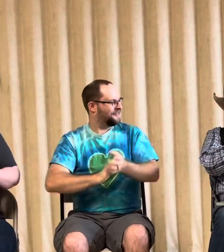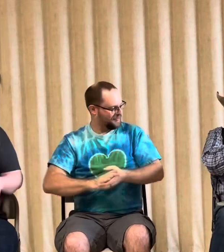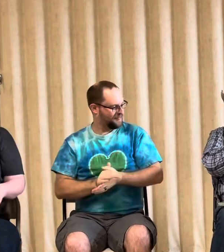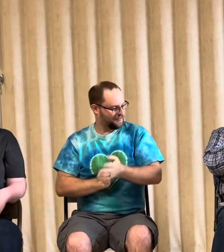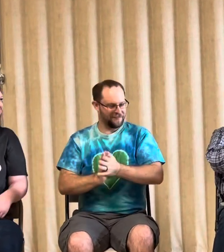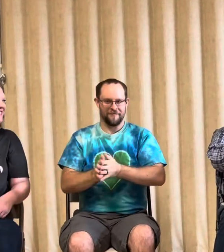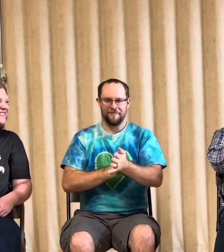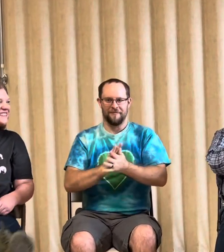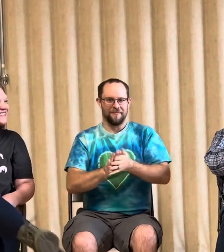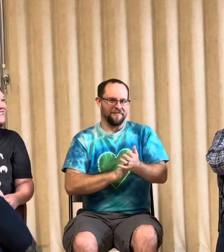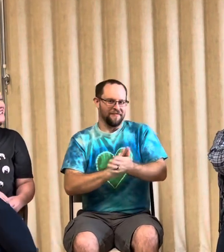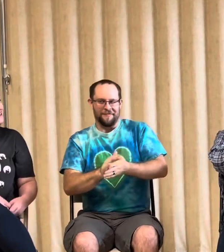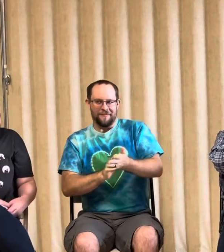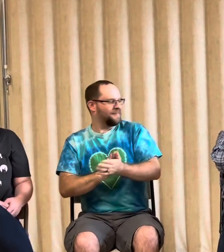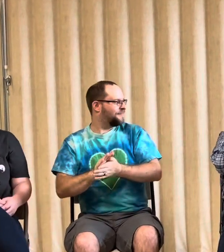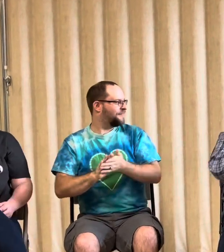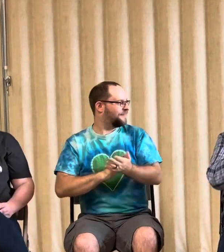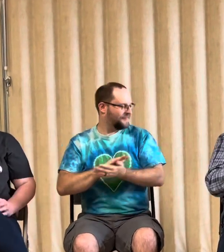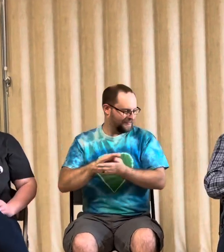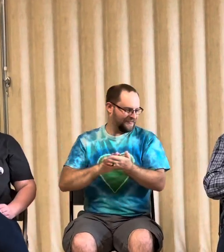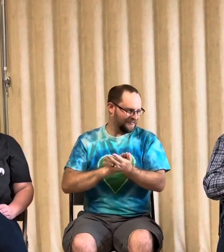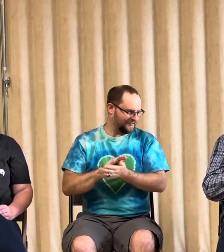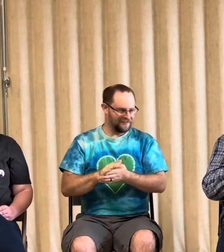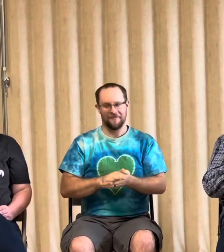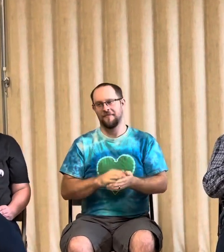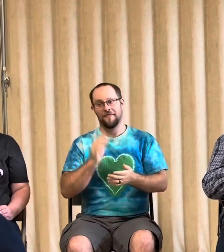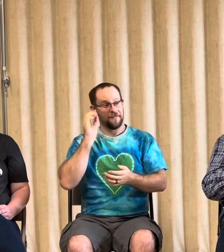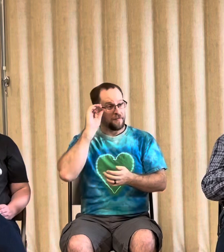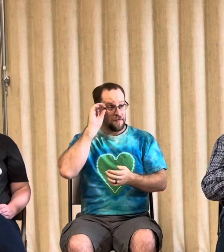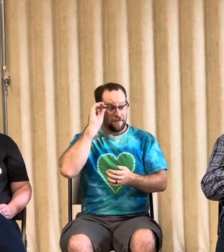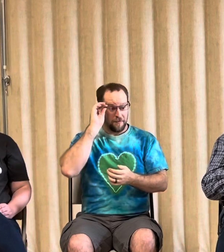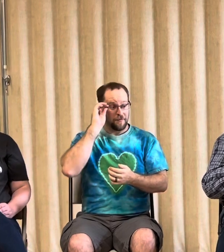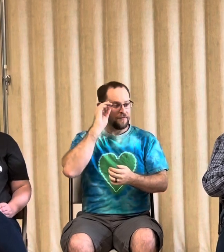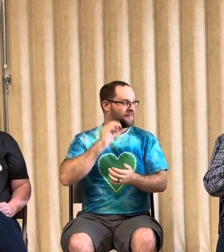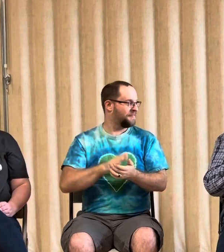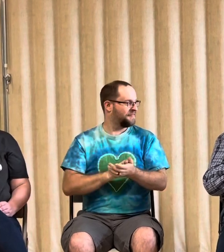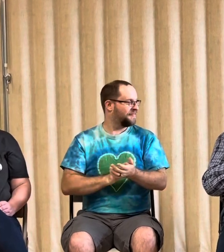Hold on, I've got to get ready here.